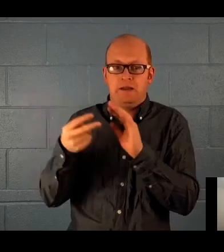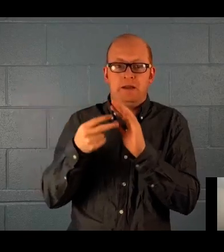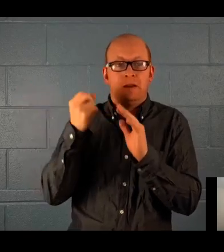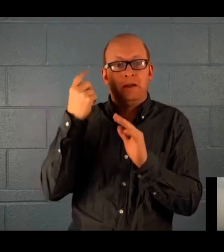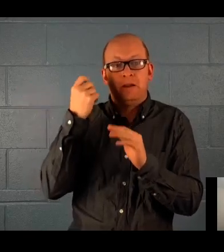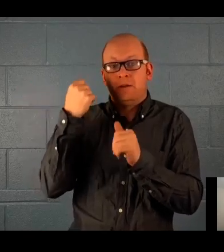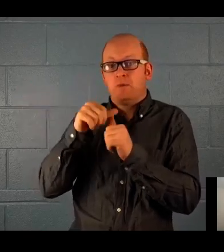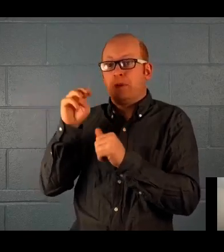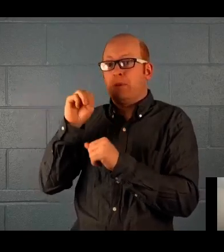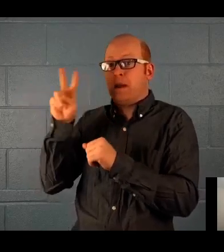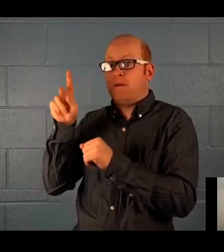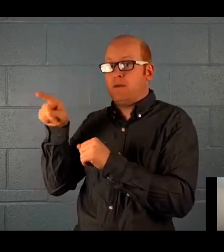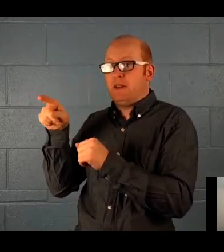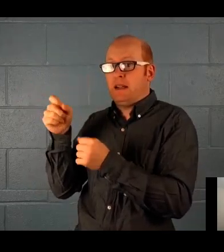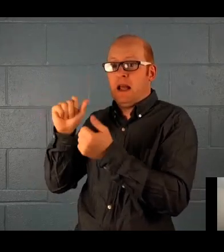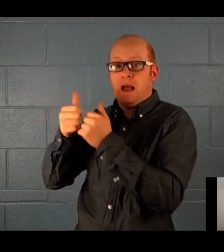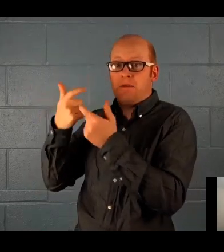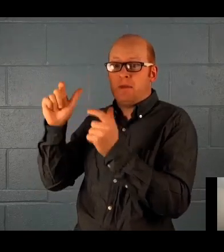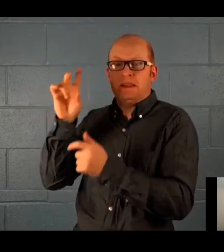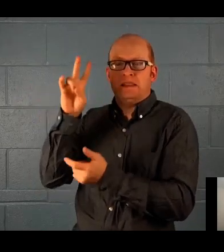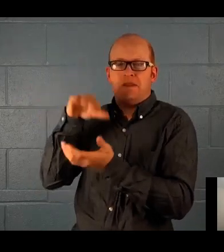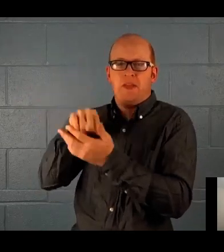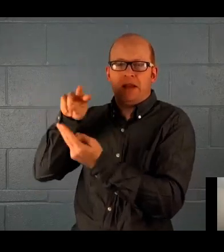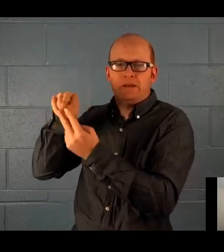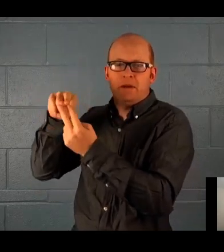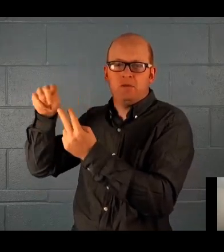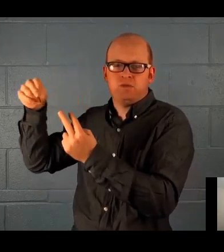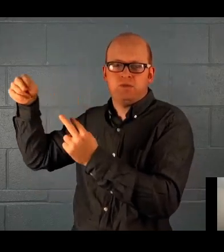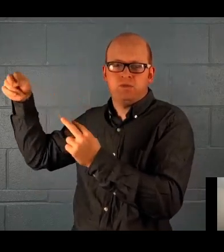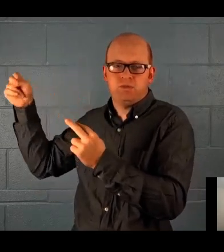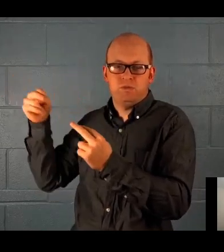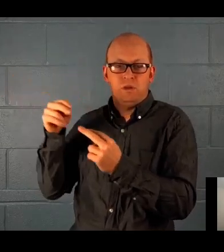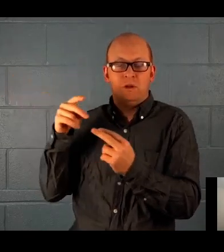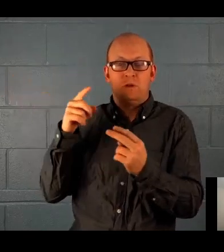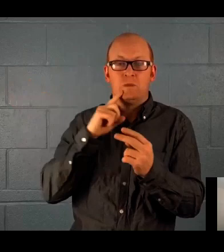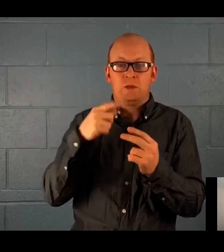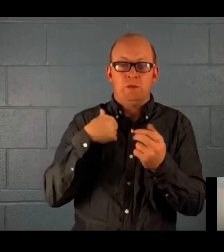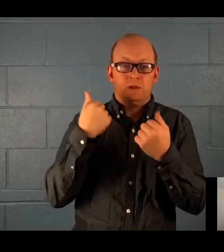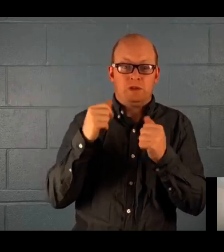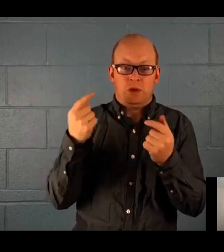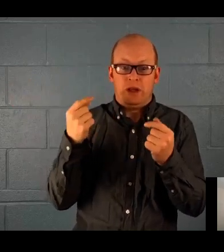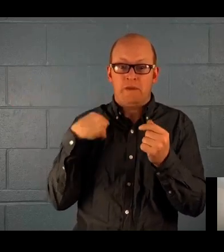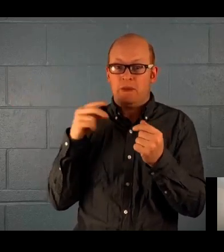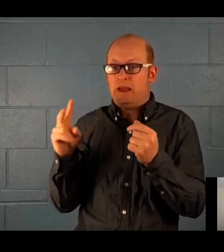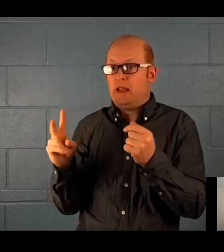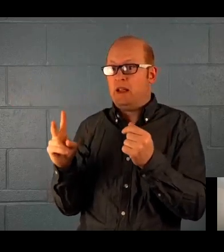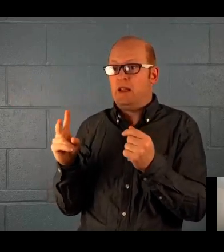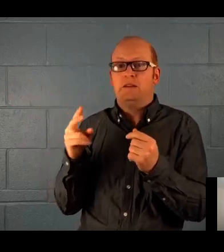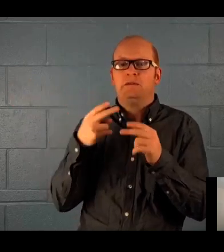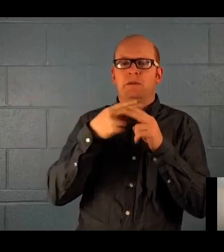The first vector platform that we tried was called heterogeneous or fragmented AAV. And to understand what this means